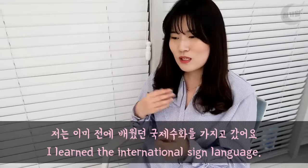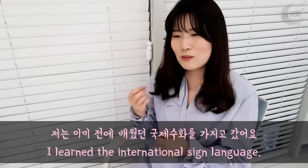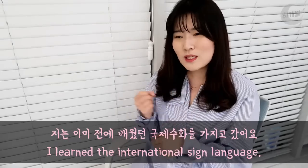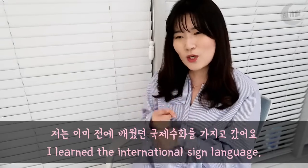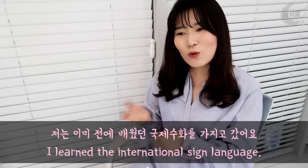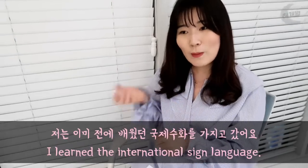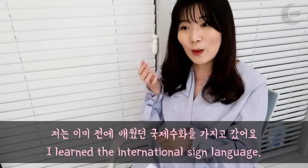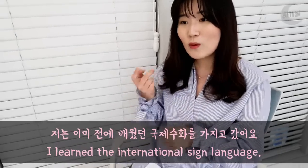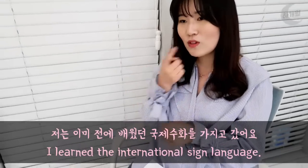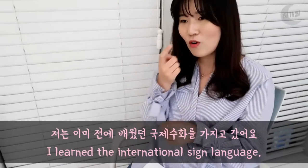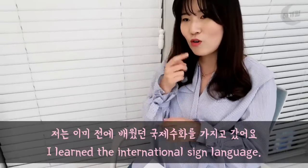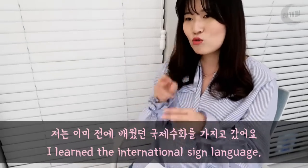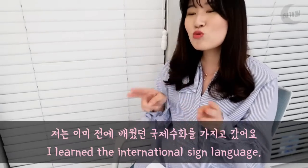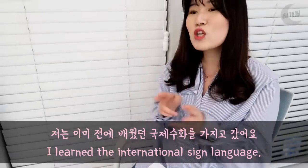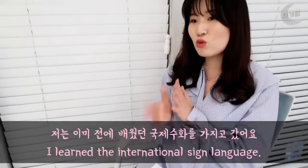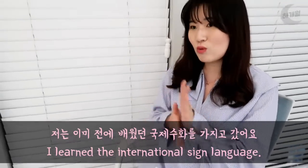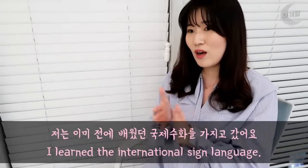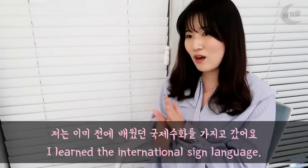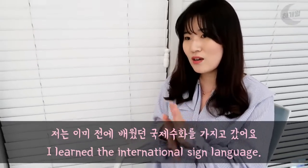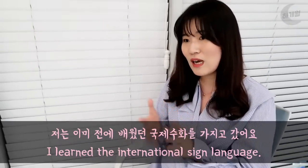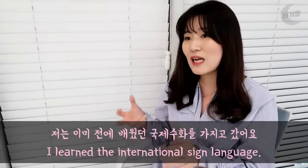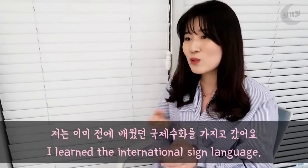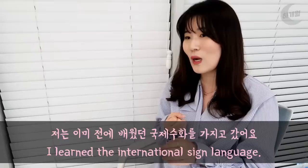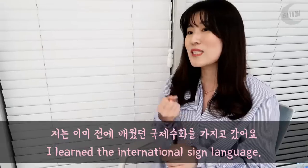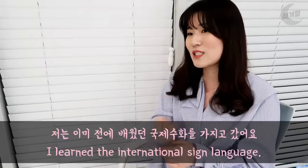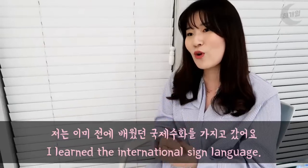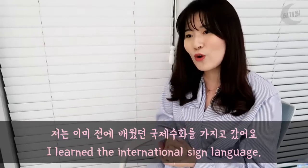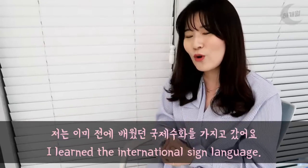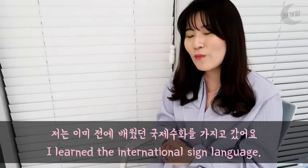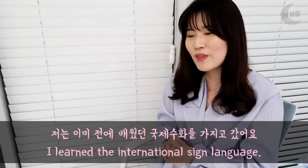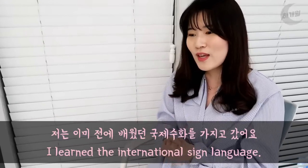I learned the international sign language.